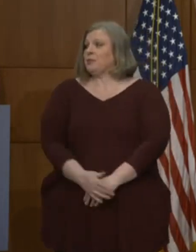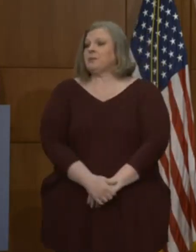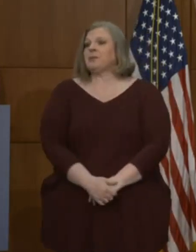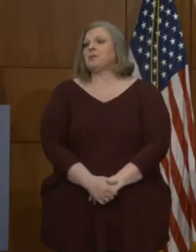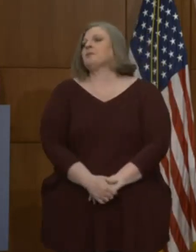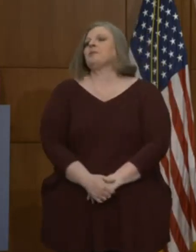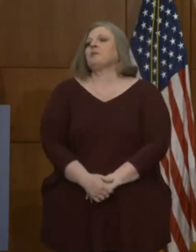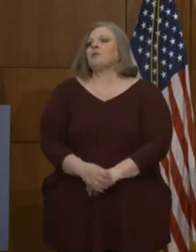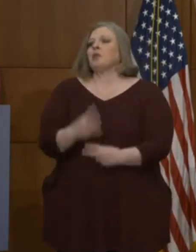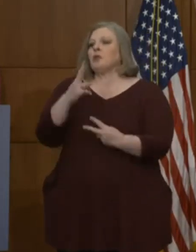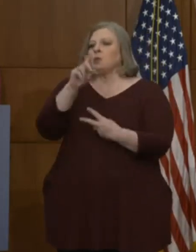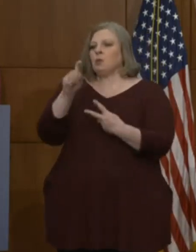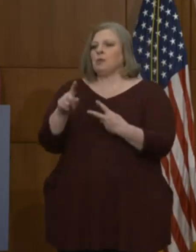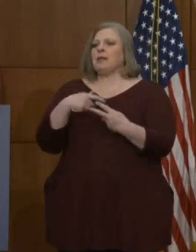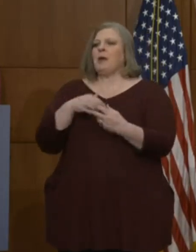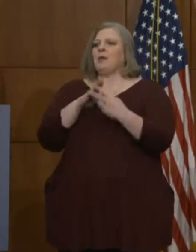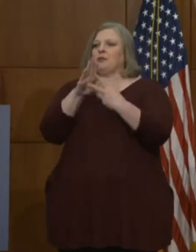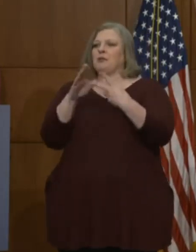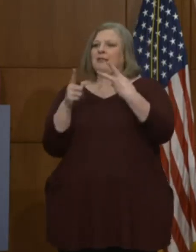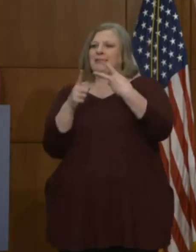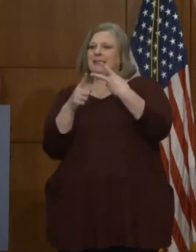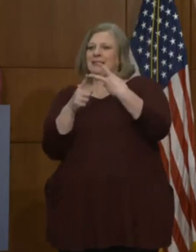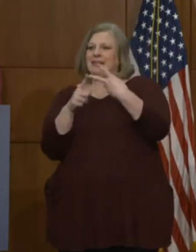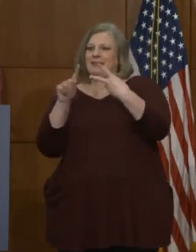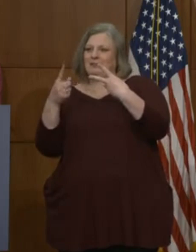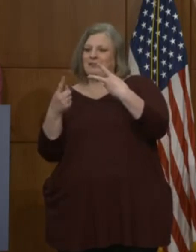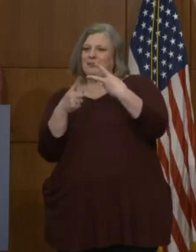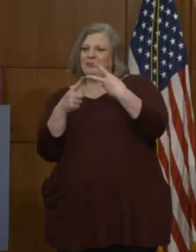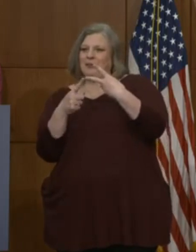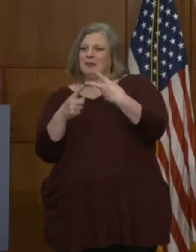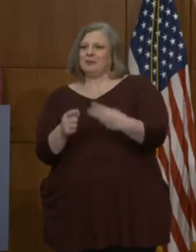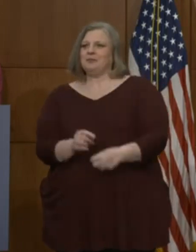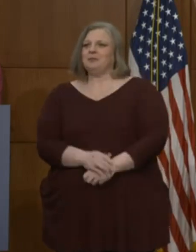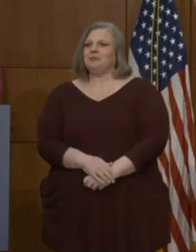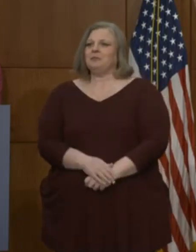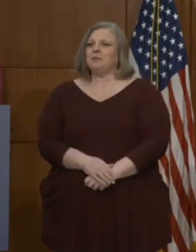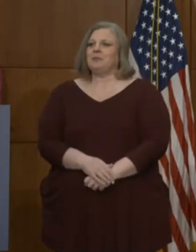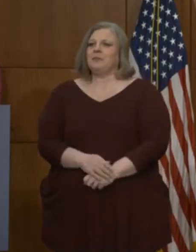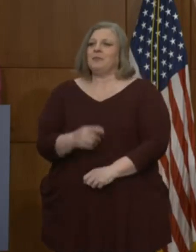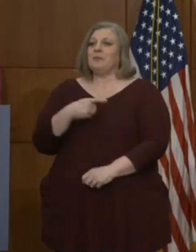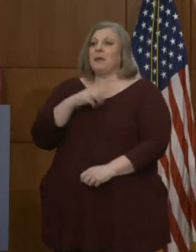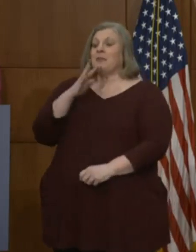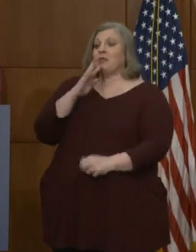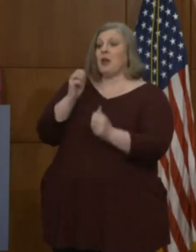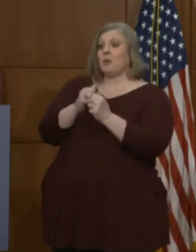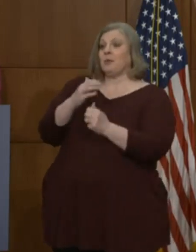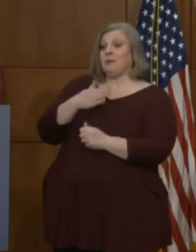REACHING OUT TO YOUR PUBLIC HEALTH. R. M. I. MY TALKING TO